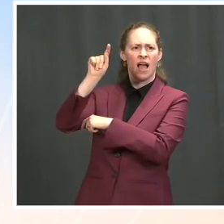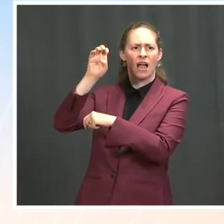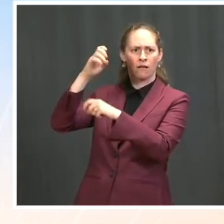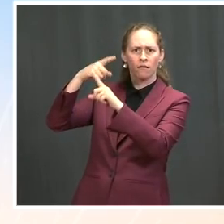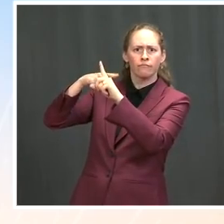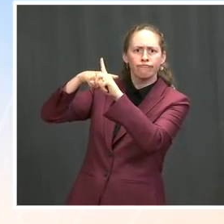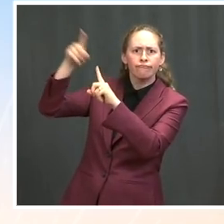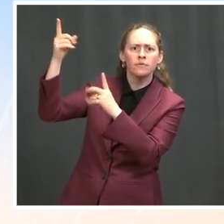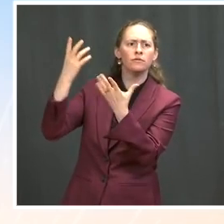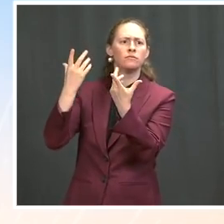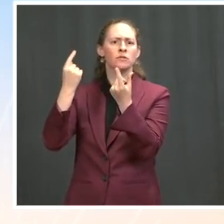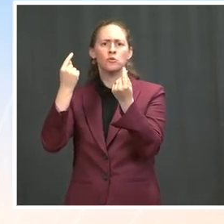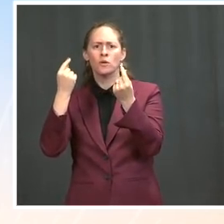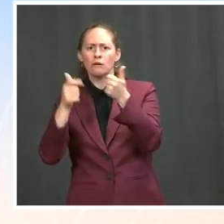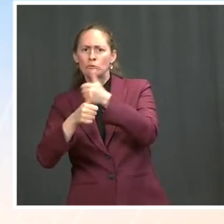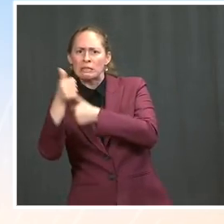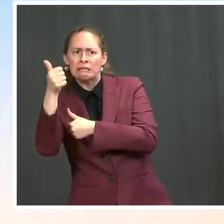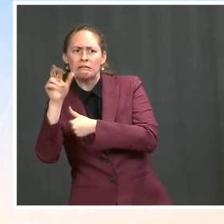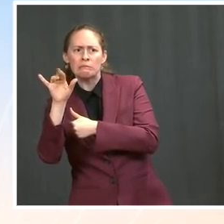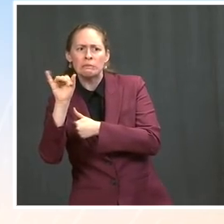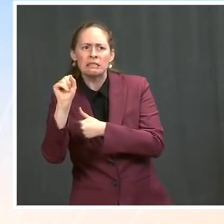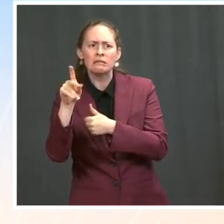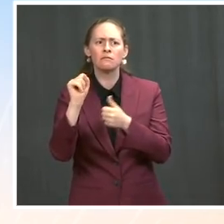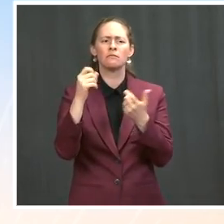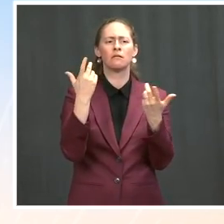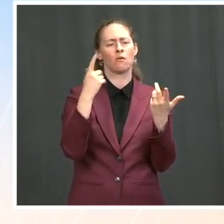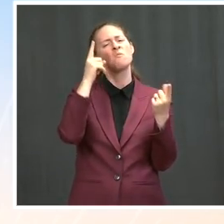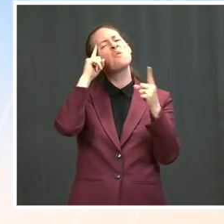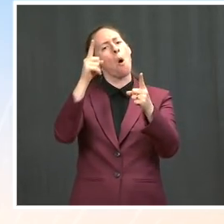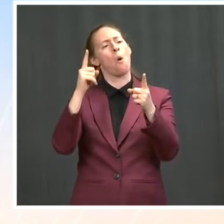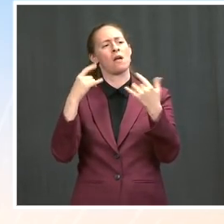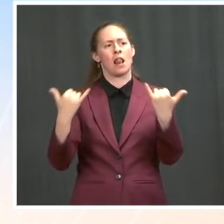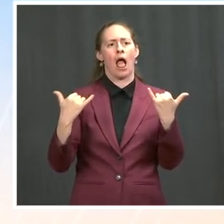That's the proactive agenda. As you know, in these meetings, different topics come up.